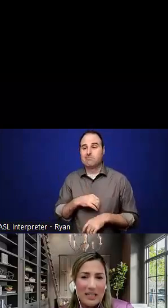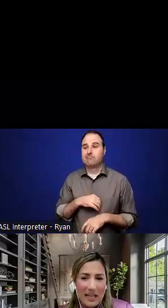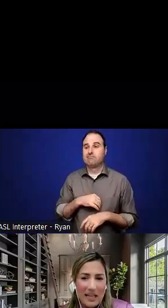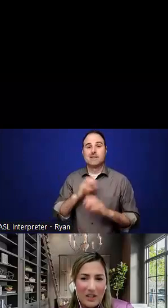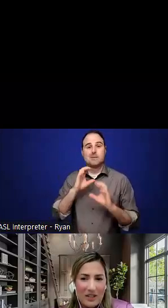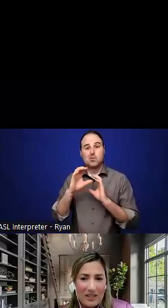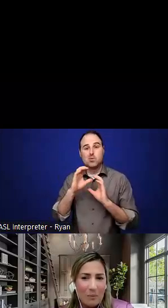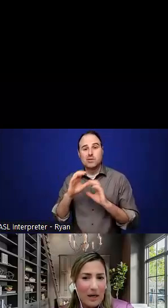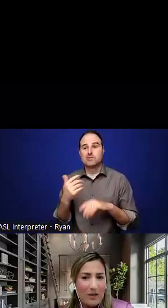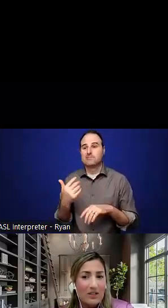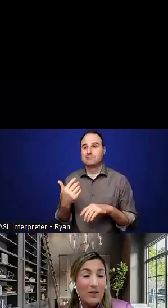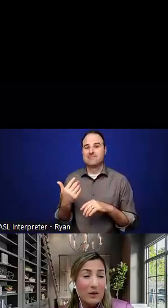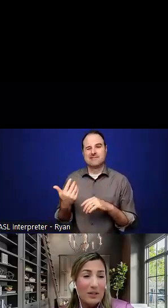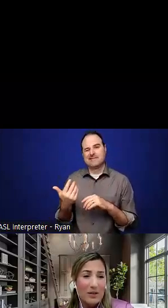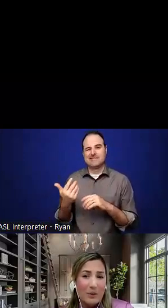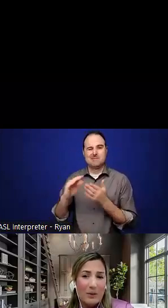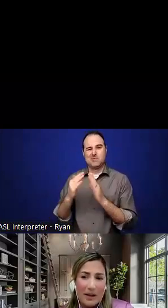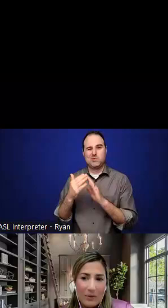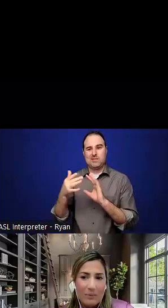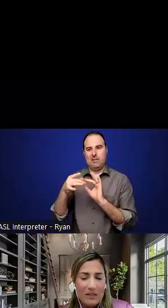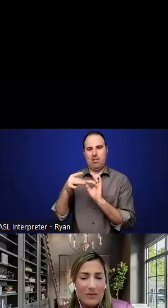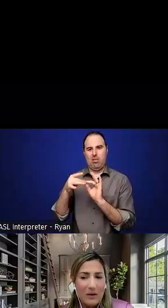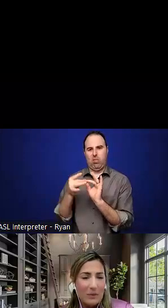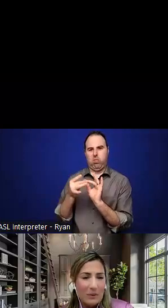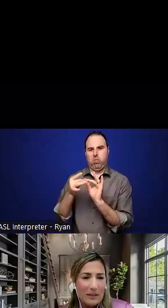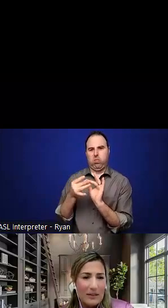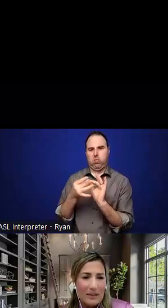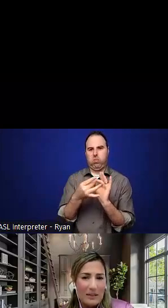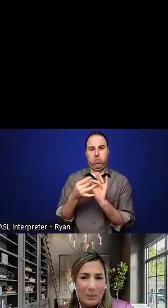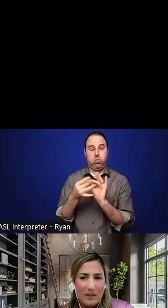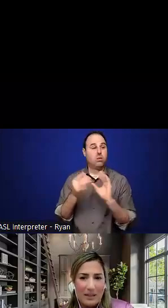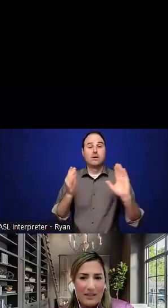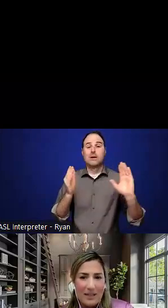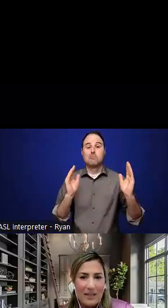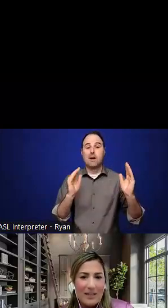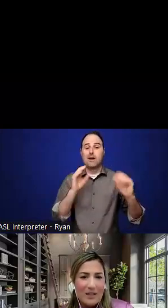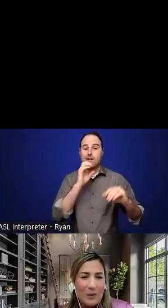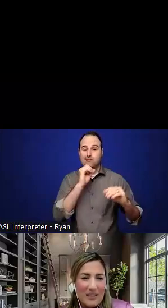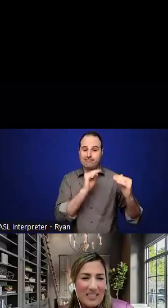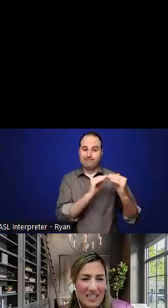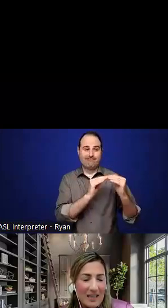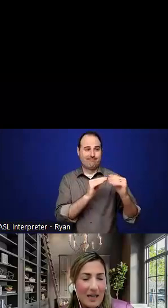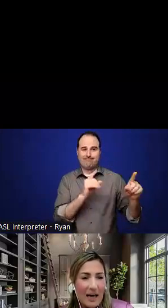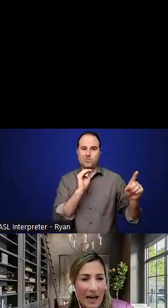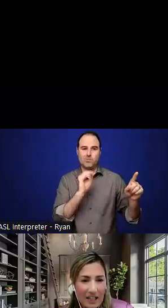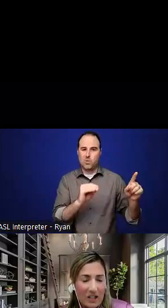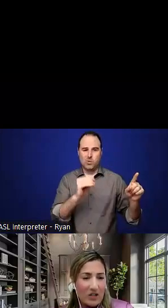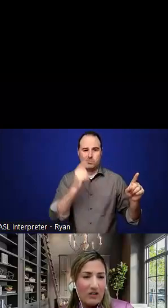connections compared to their peers without mental health related disabilities. So this data actually